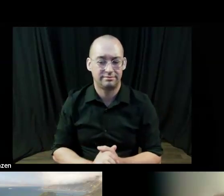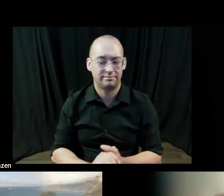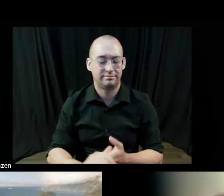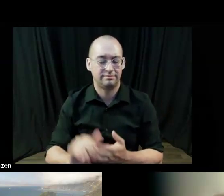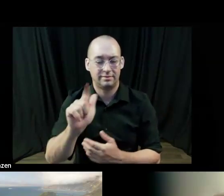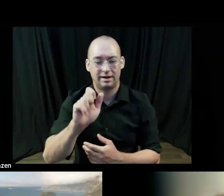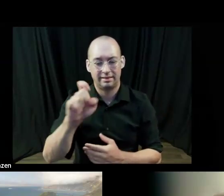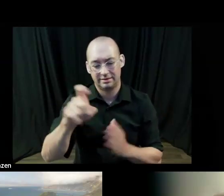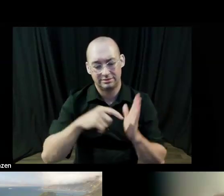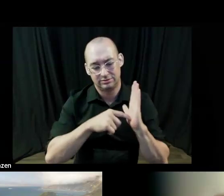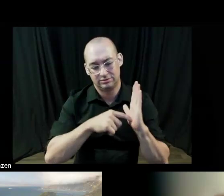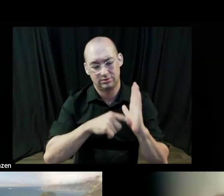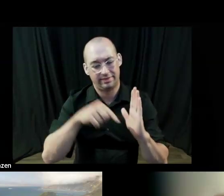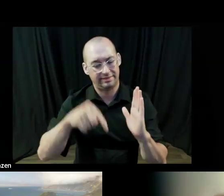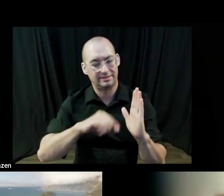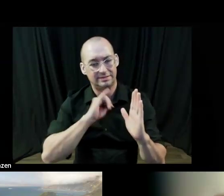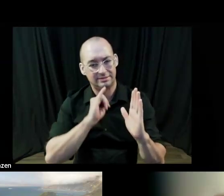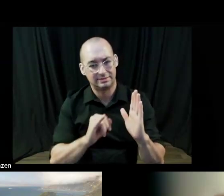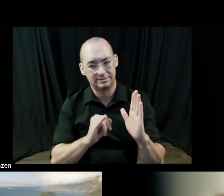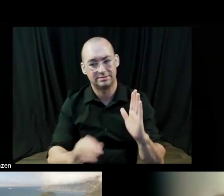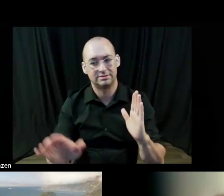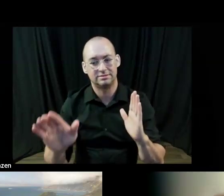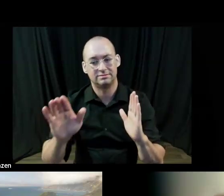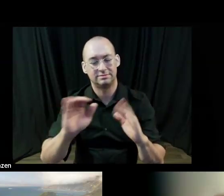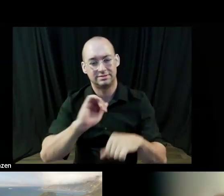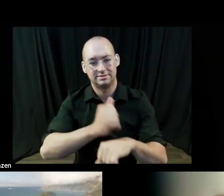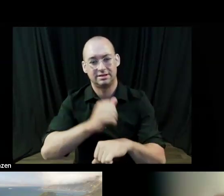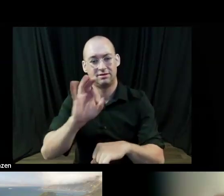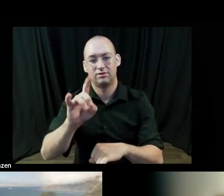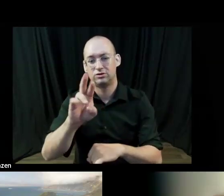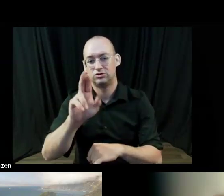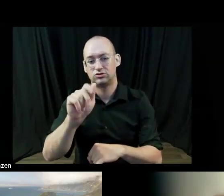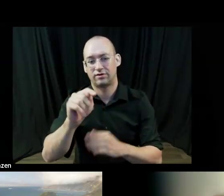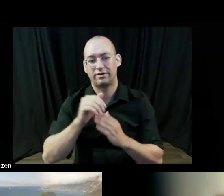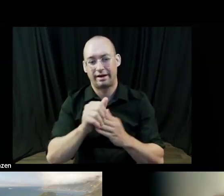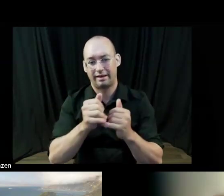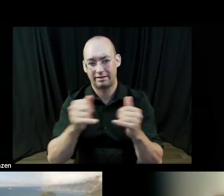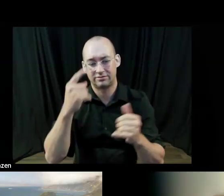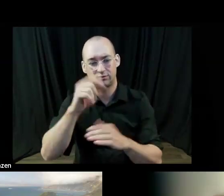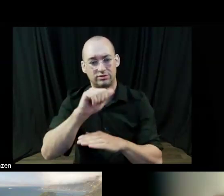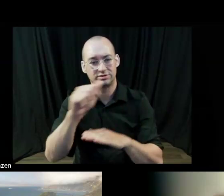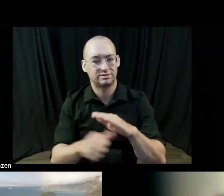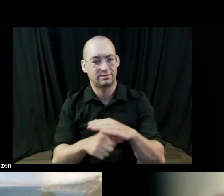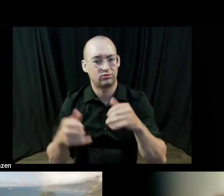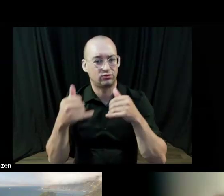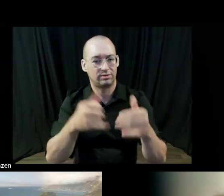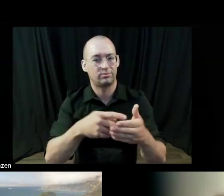this is a set of draft guidelines for the subgrant program. And we feel really confident we've,